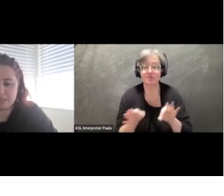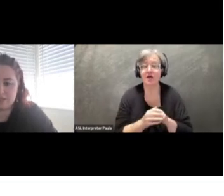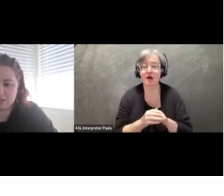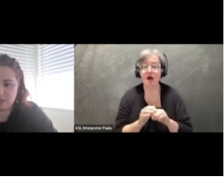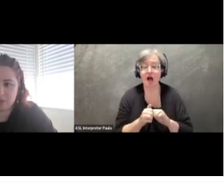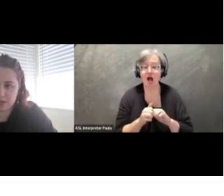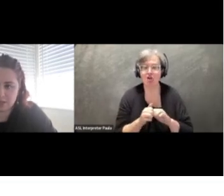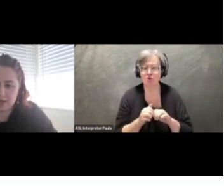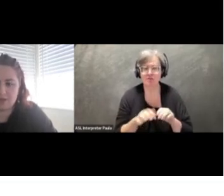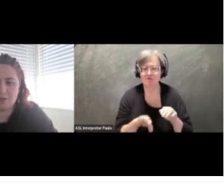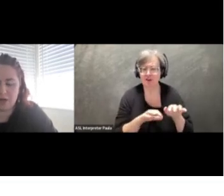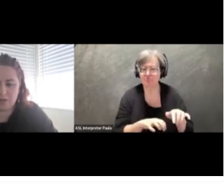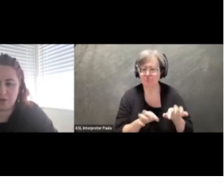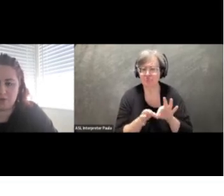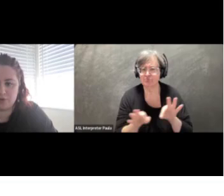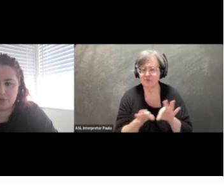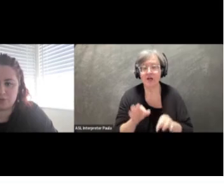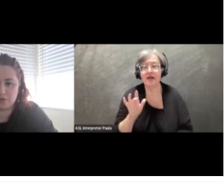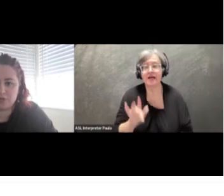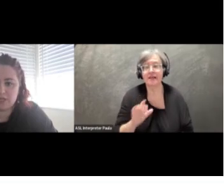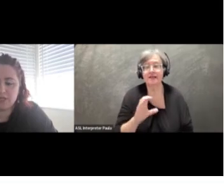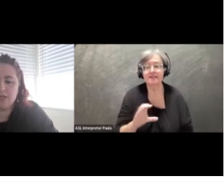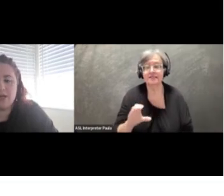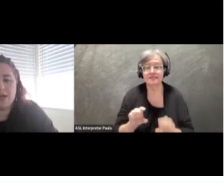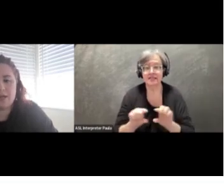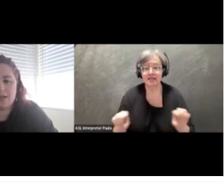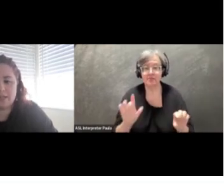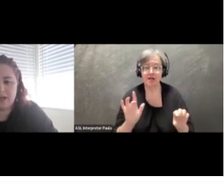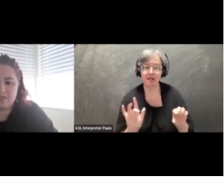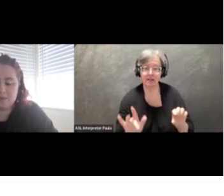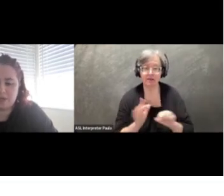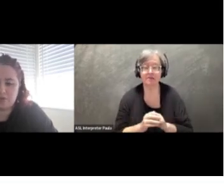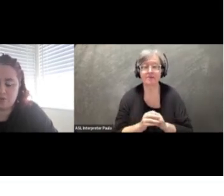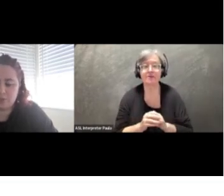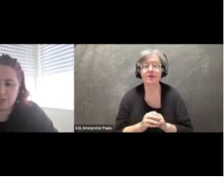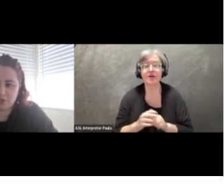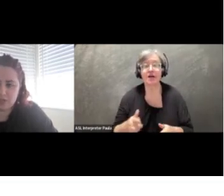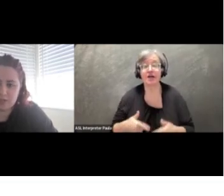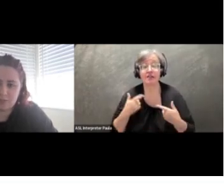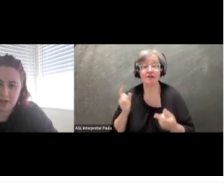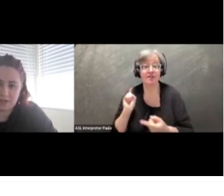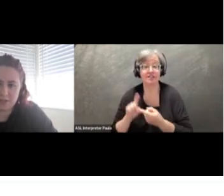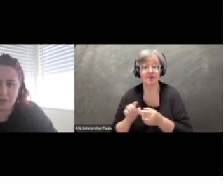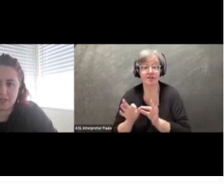CC button at the bottom of your Zoom screen, and live Spanish interpretation can be accessed